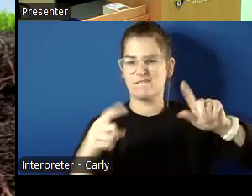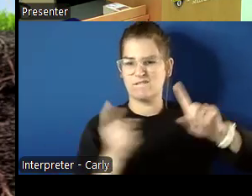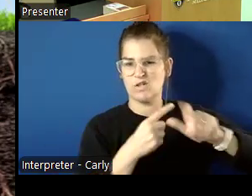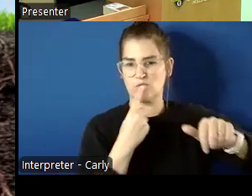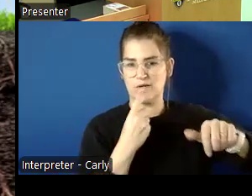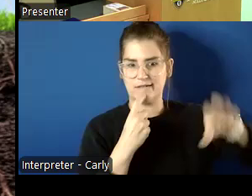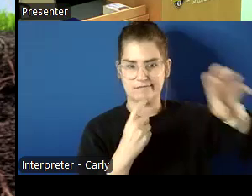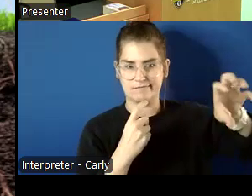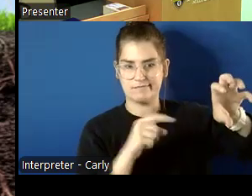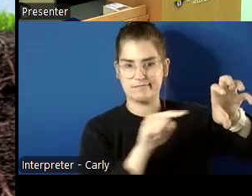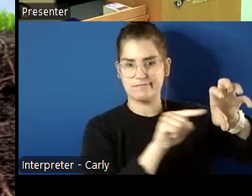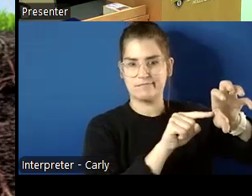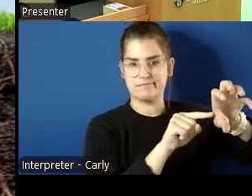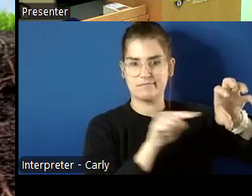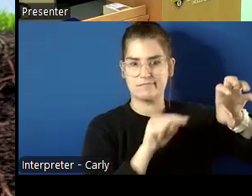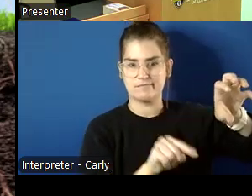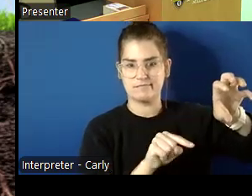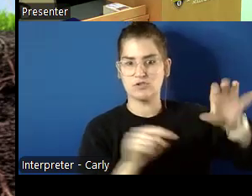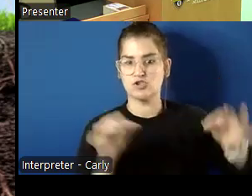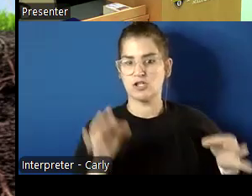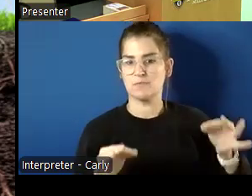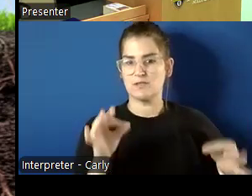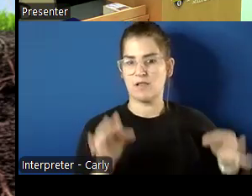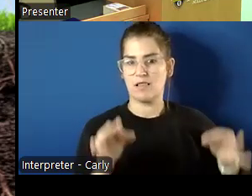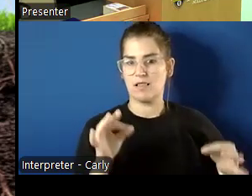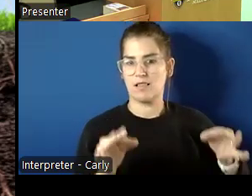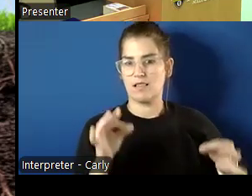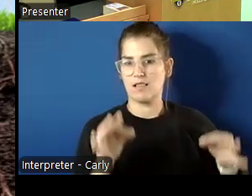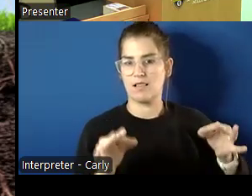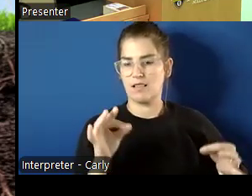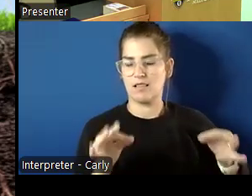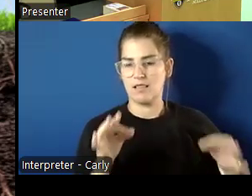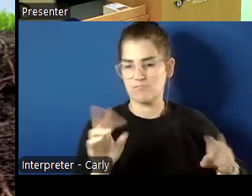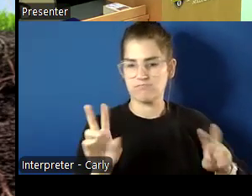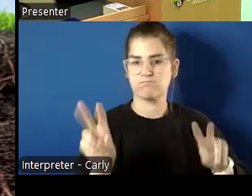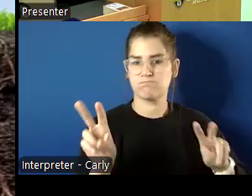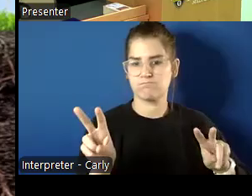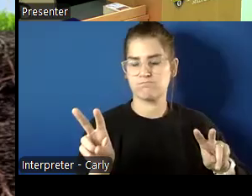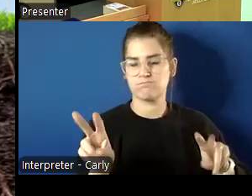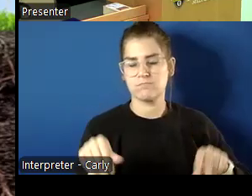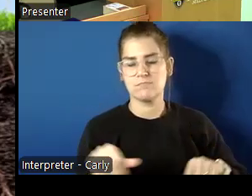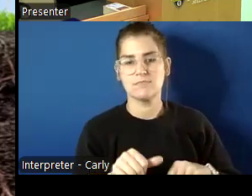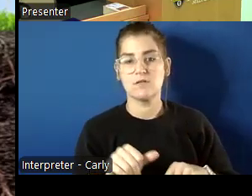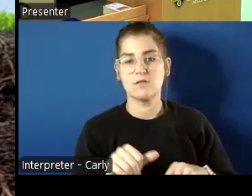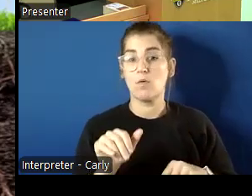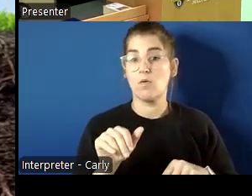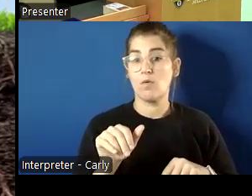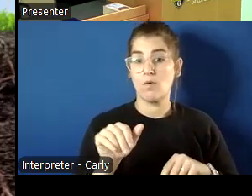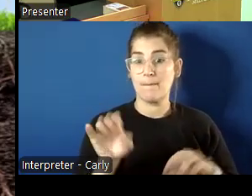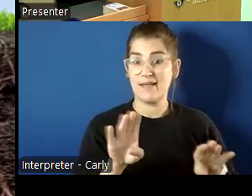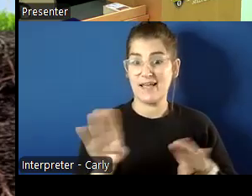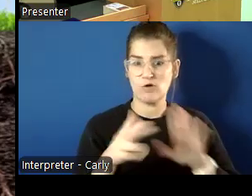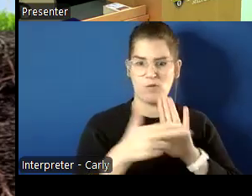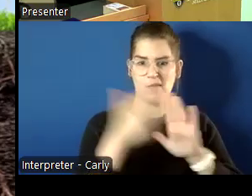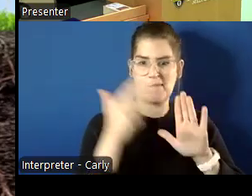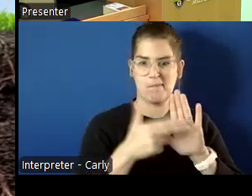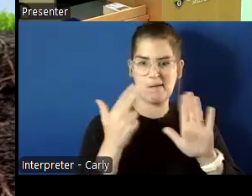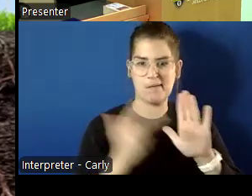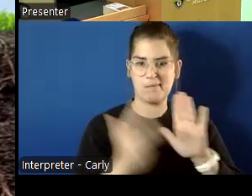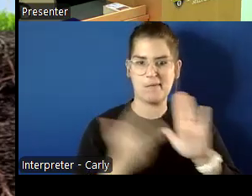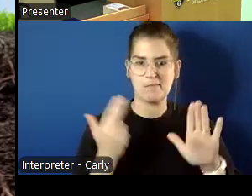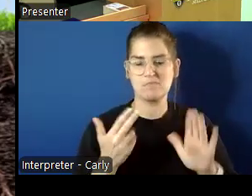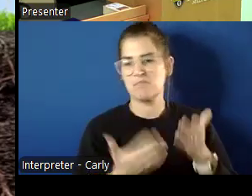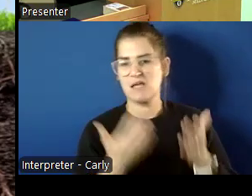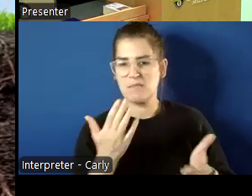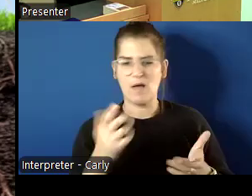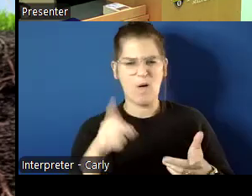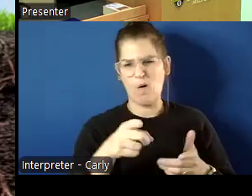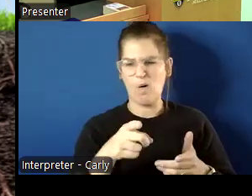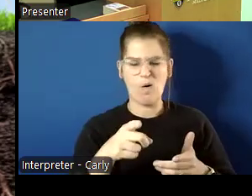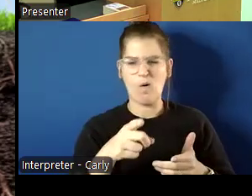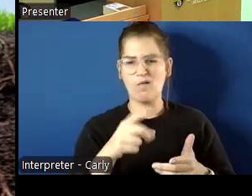rather judgmental and to uh place behavioral labels suggesting dysfunction on behaviors and